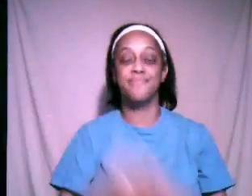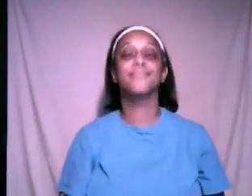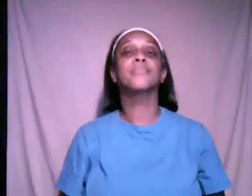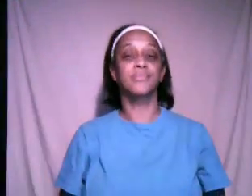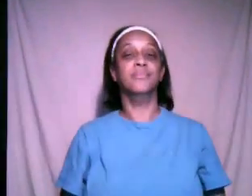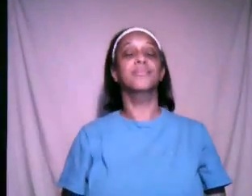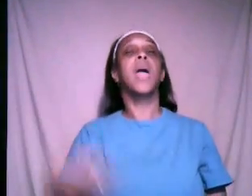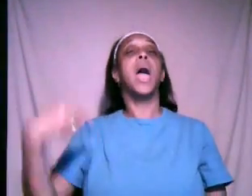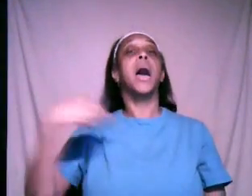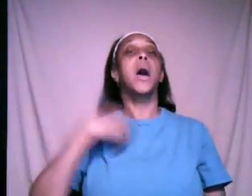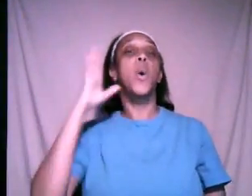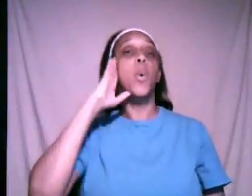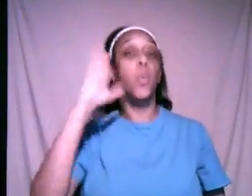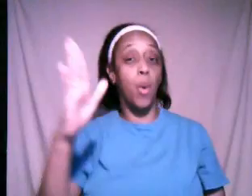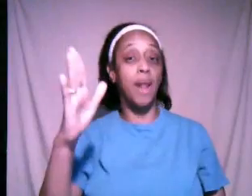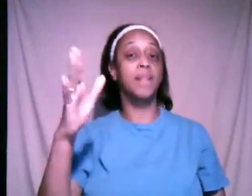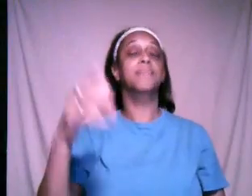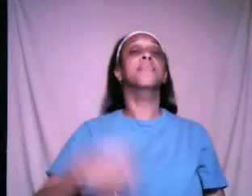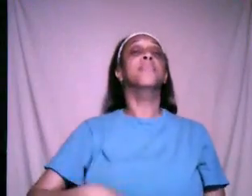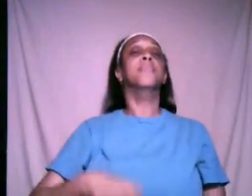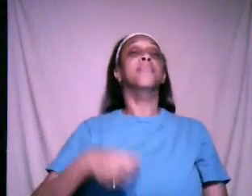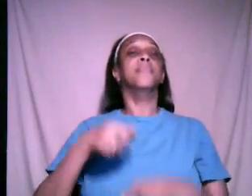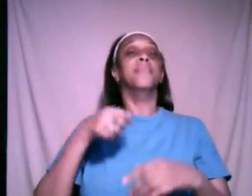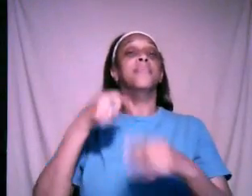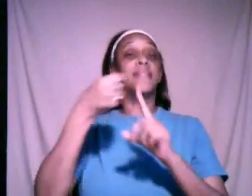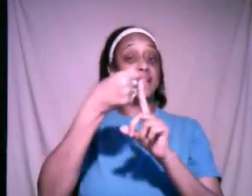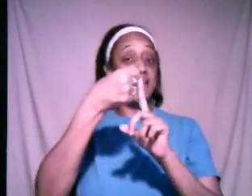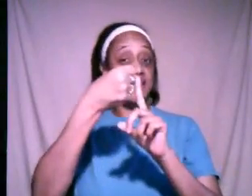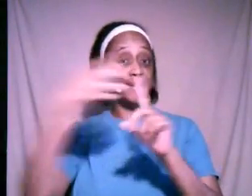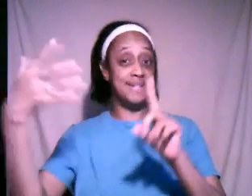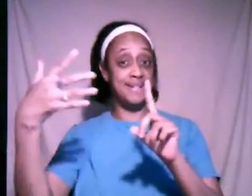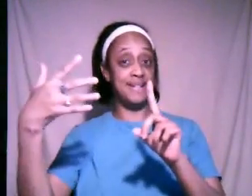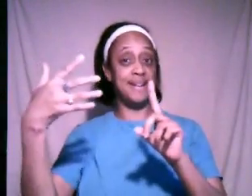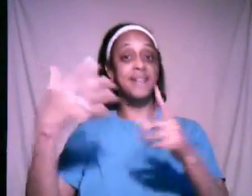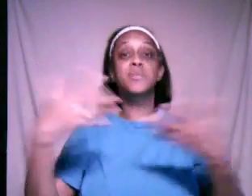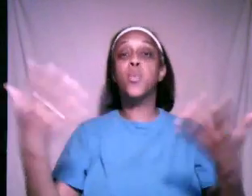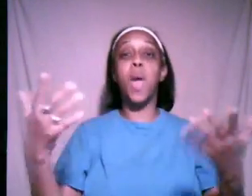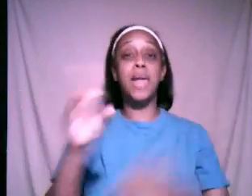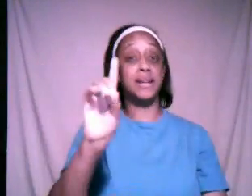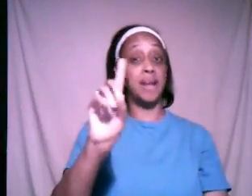I will explain in detail